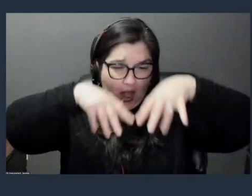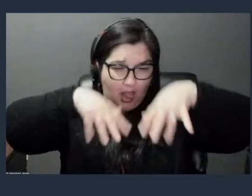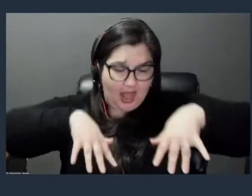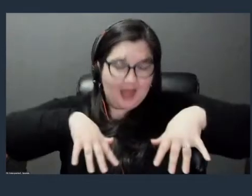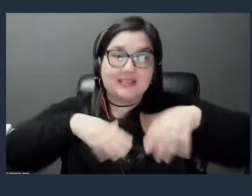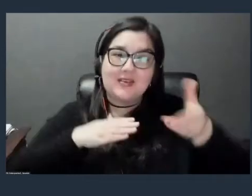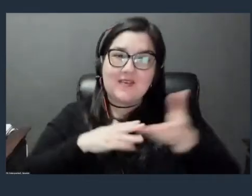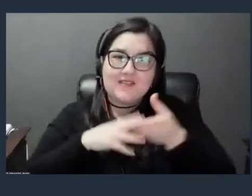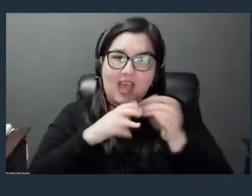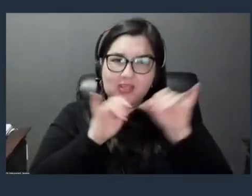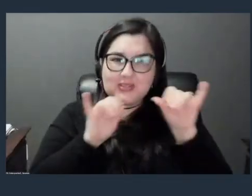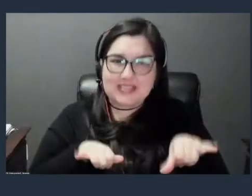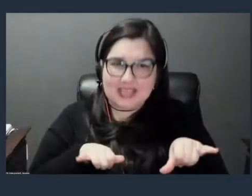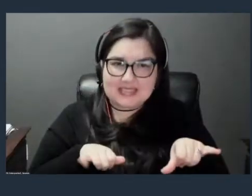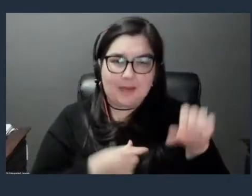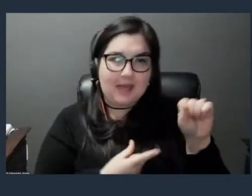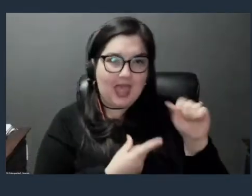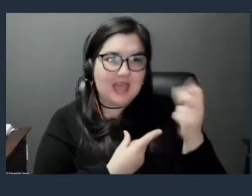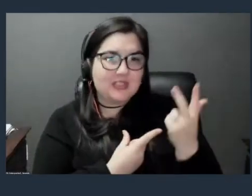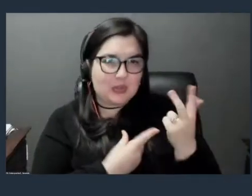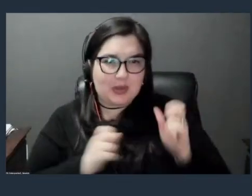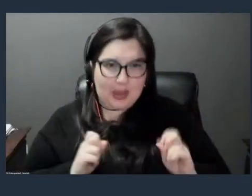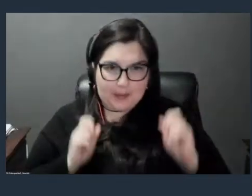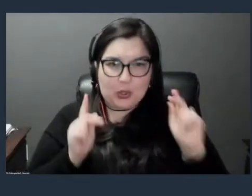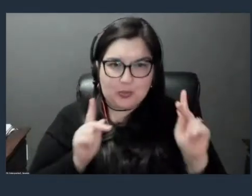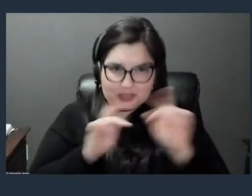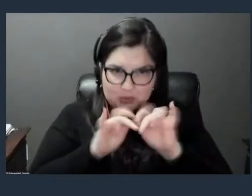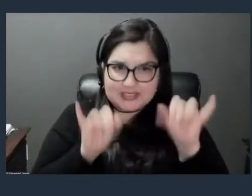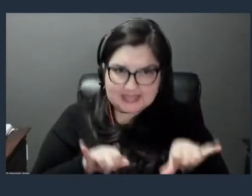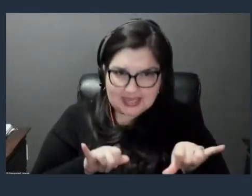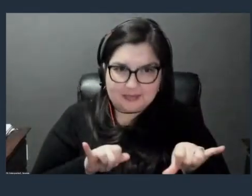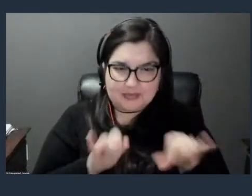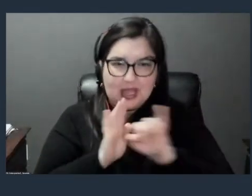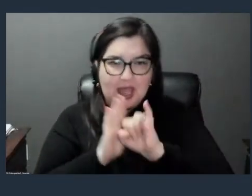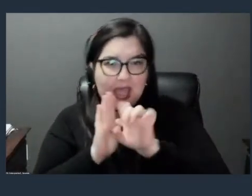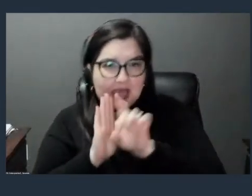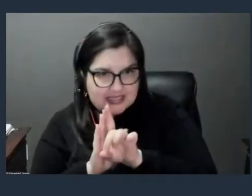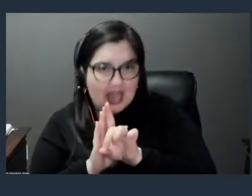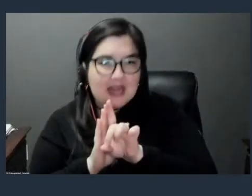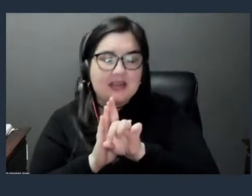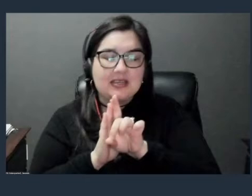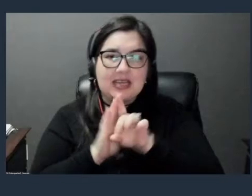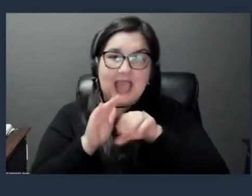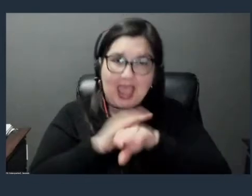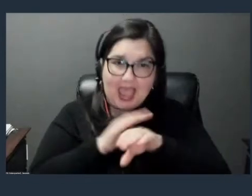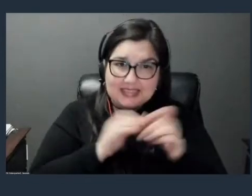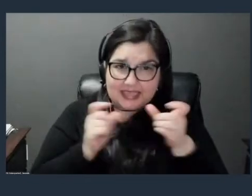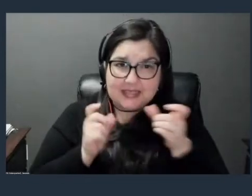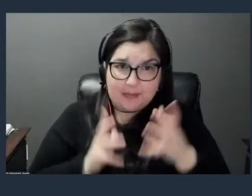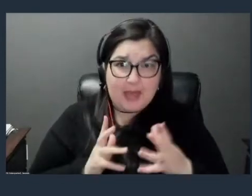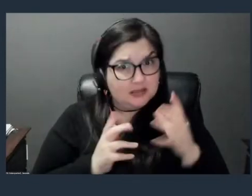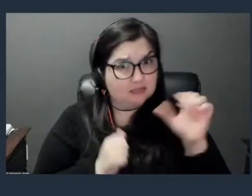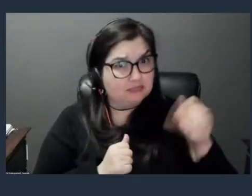So S3's permission system, Identity and Access Management, actually does support some of those,